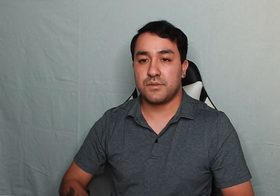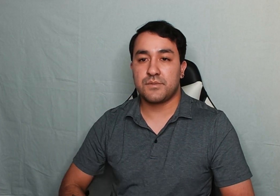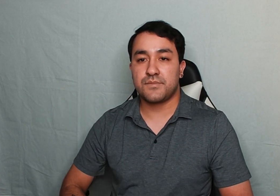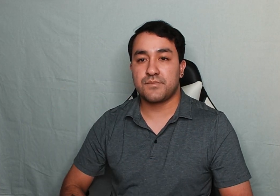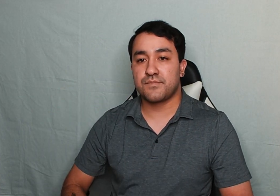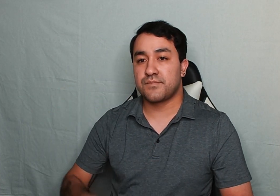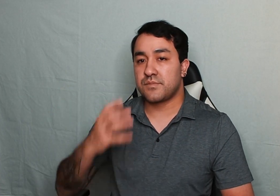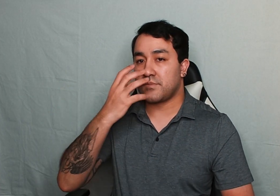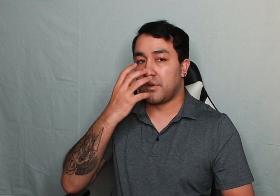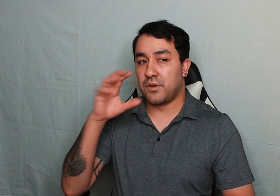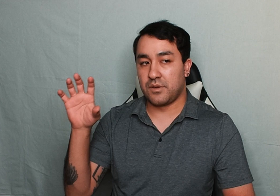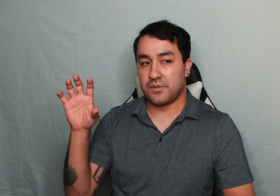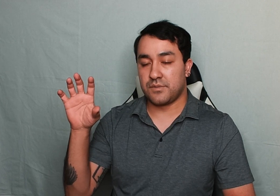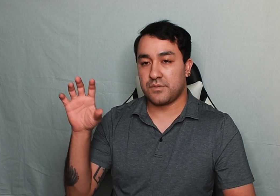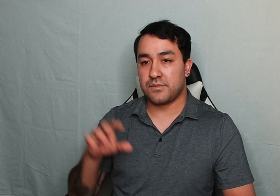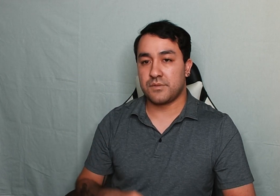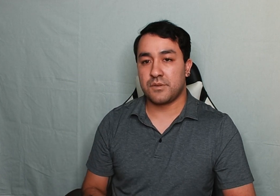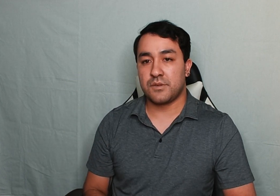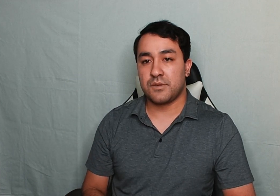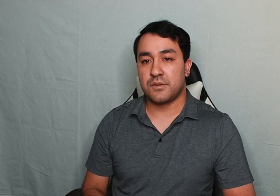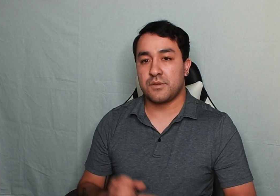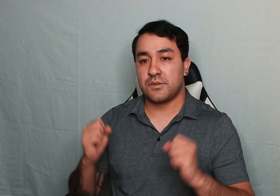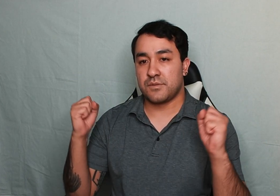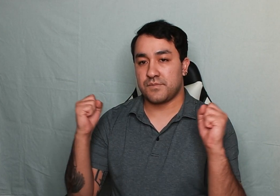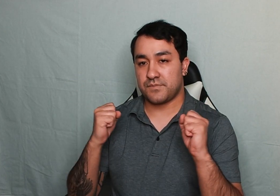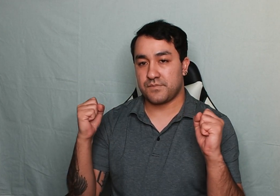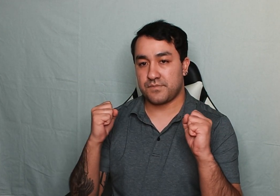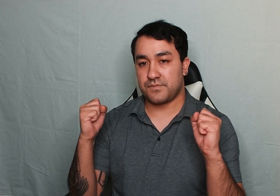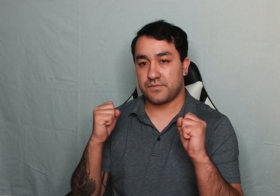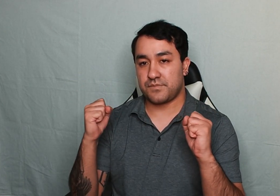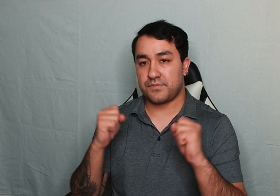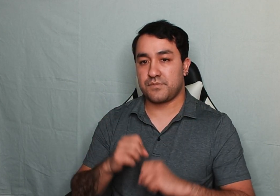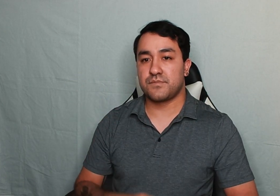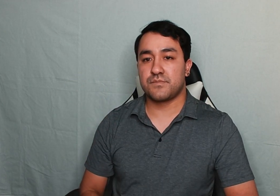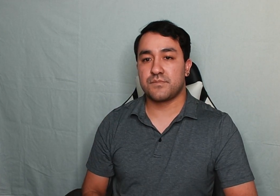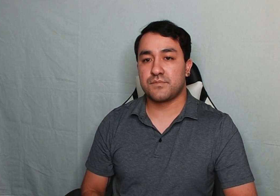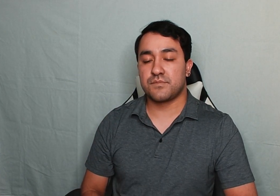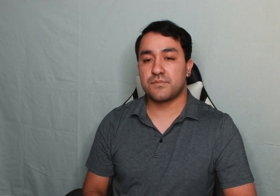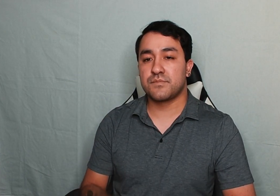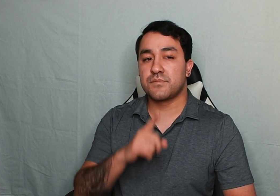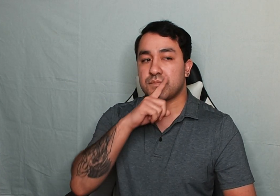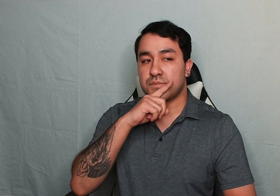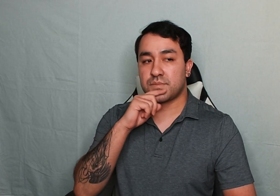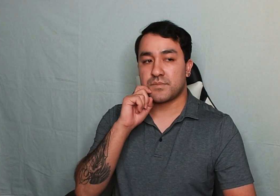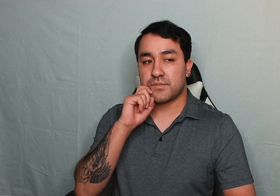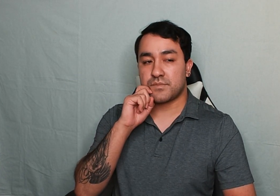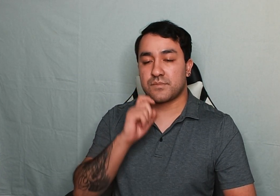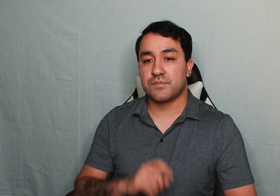HOT COLD DRY